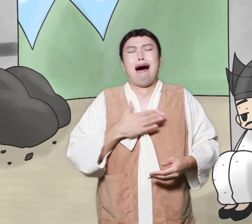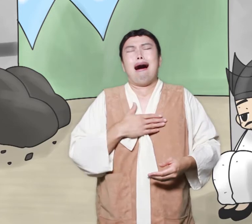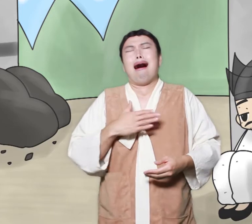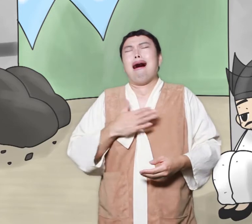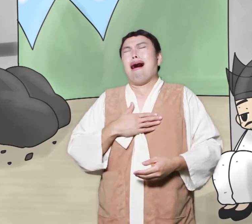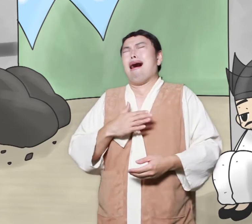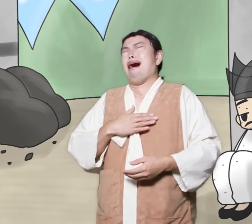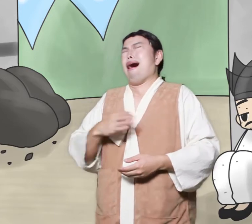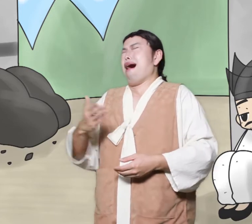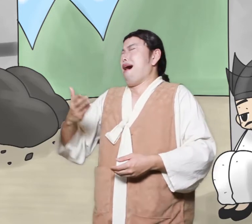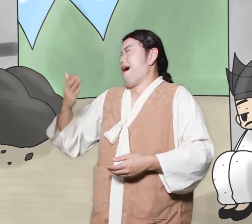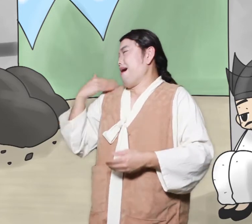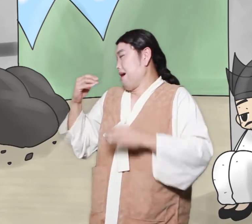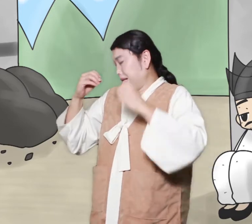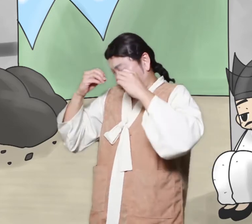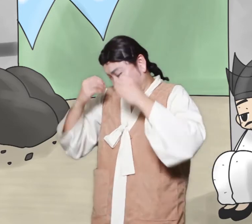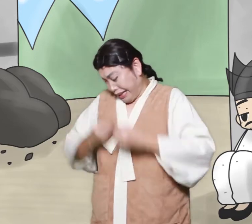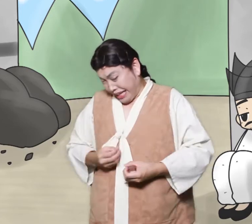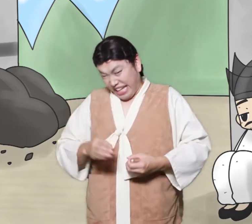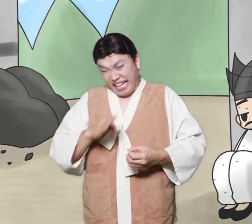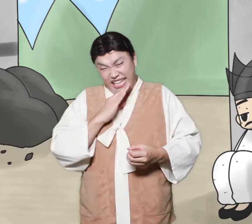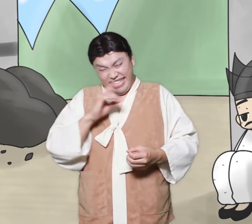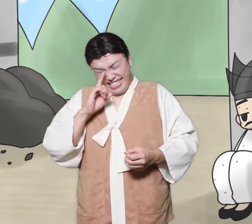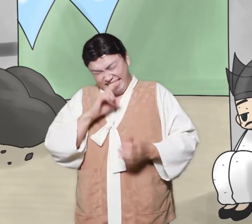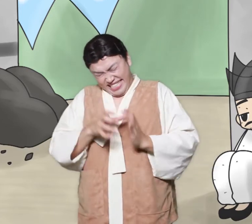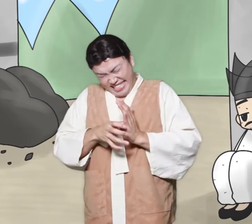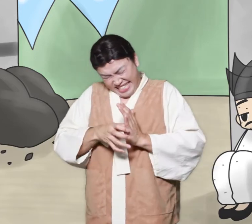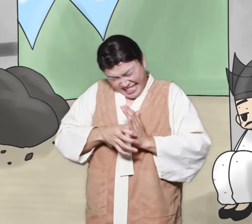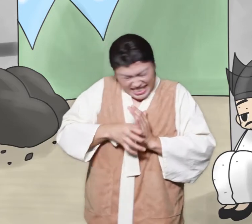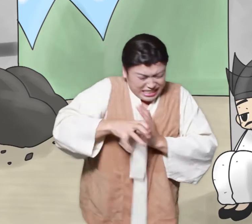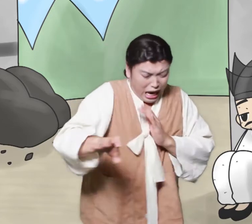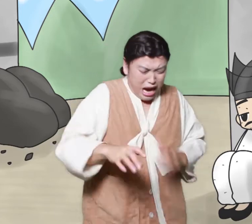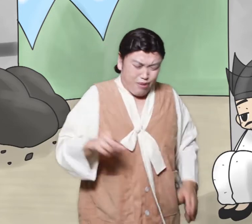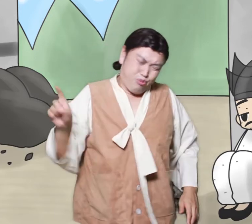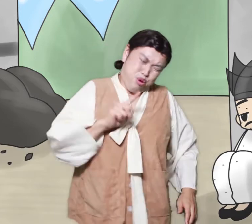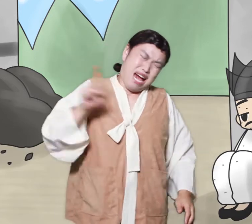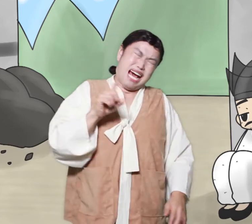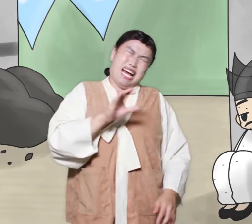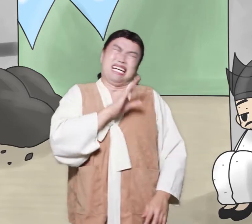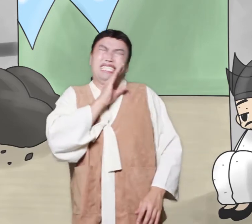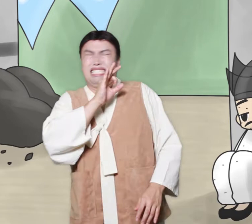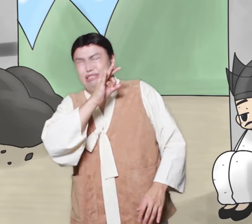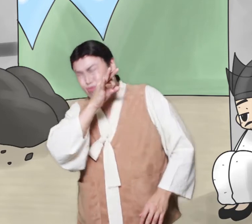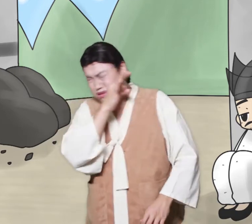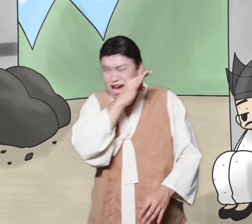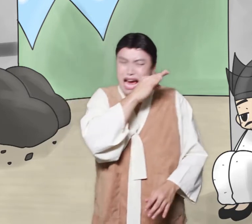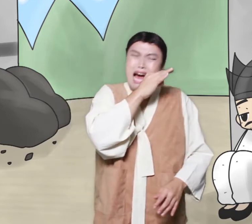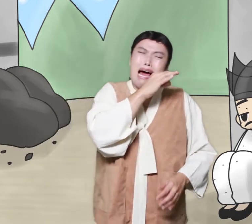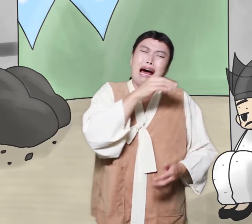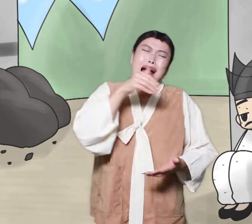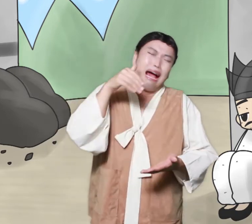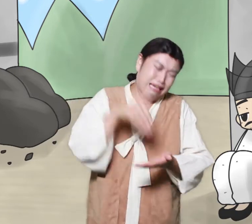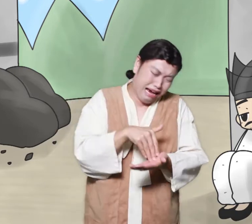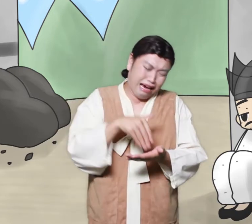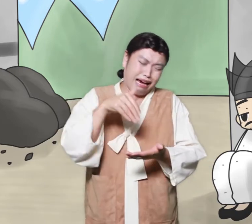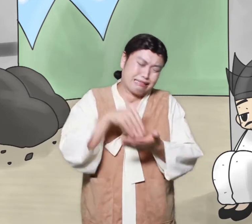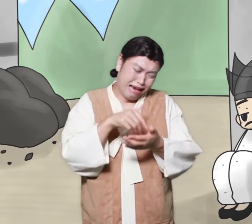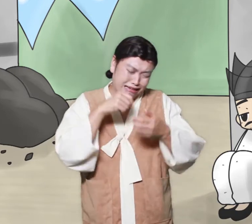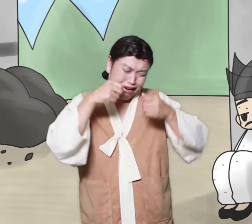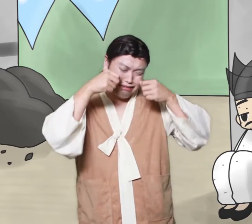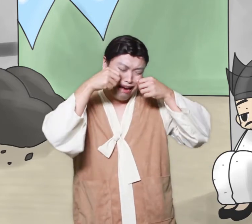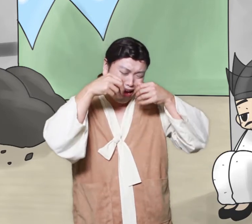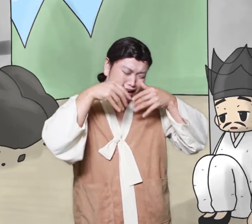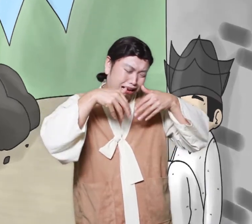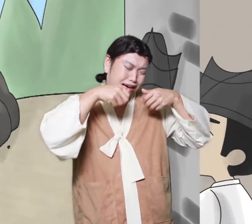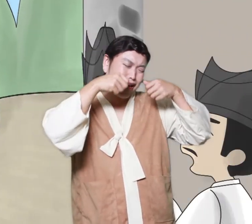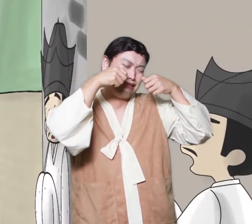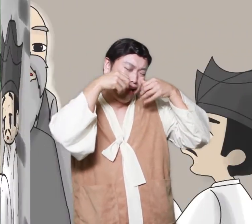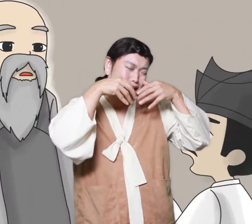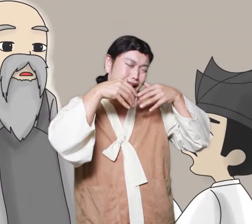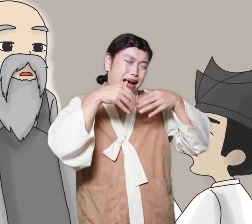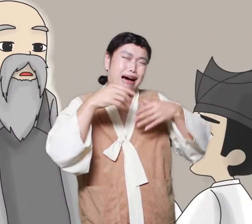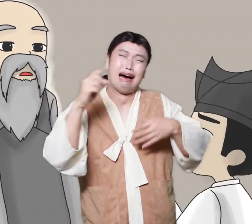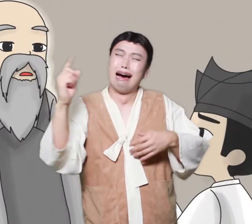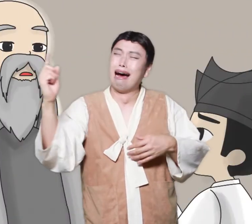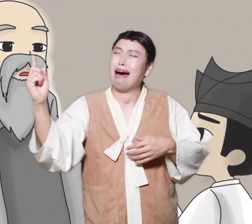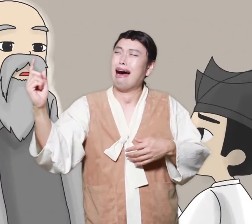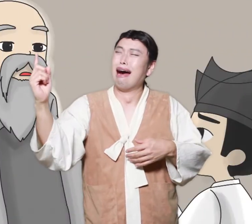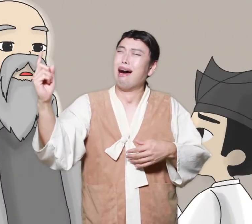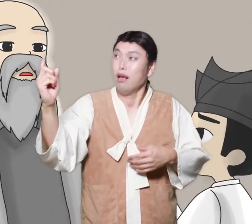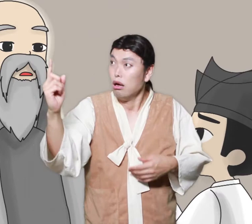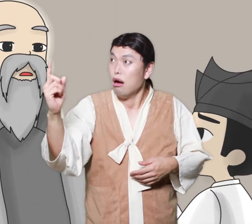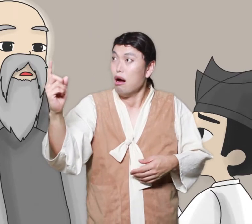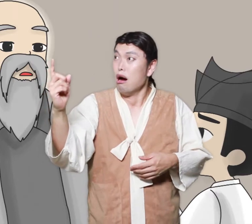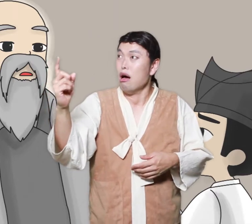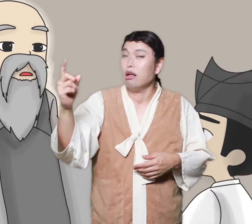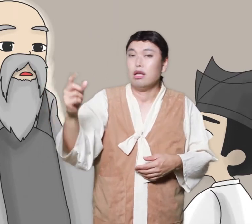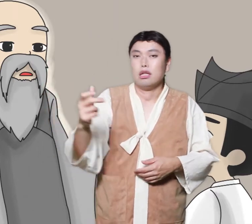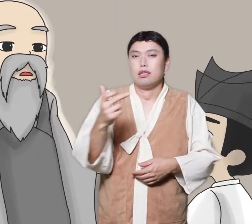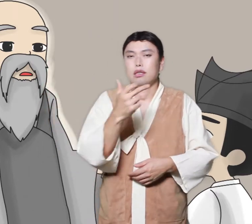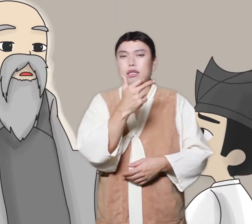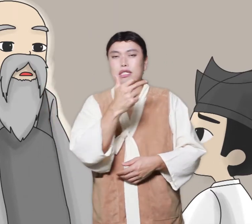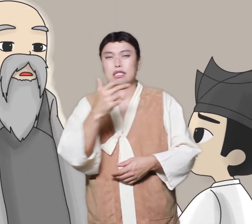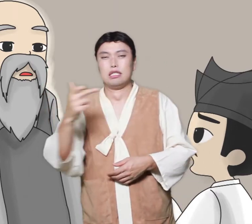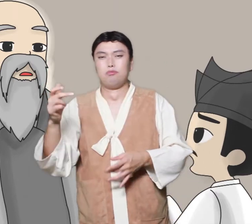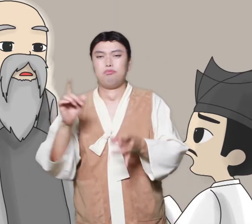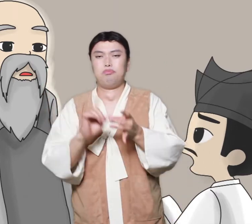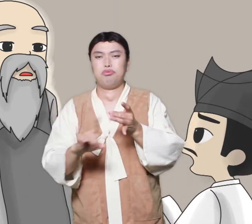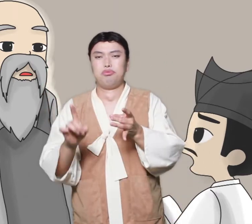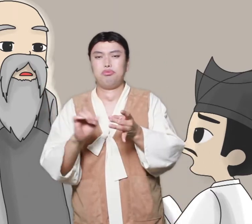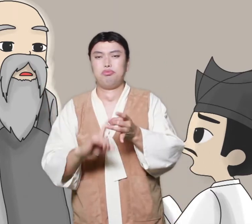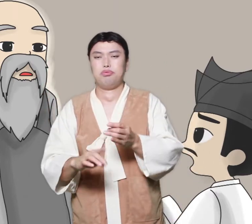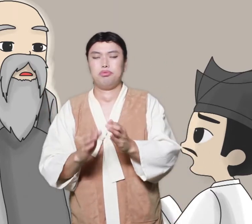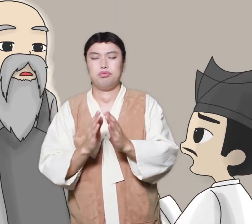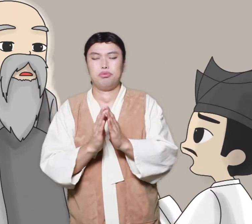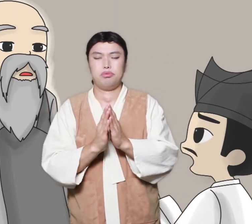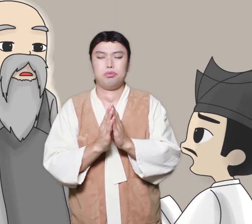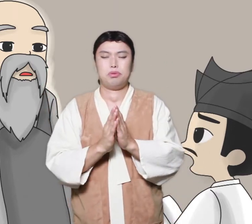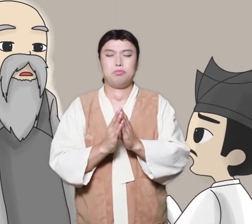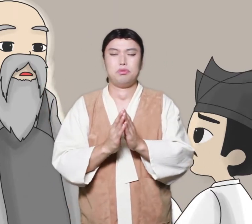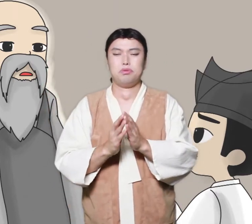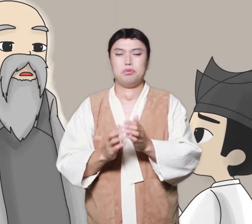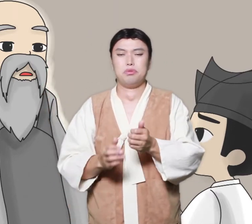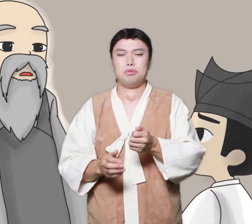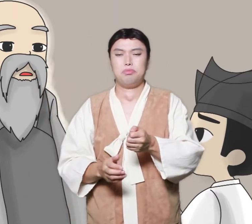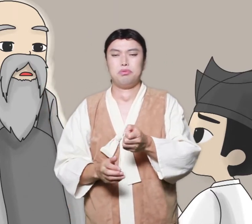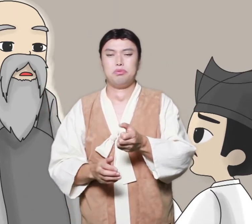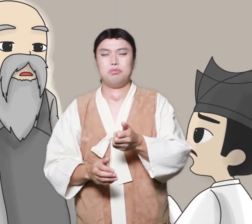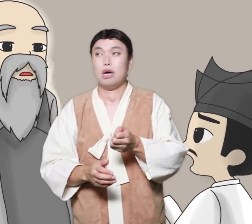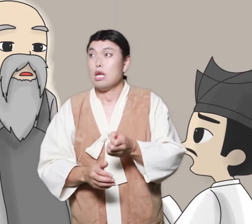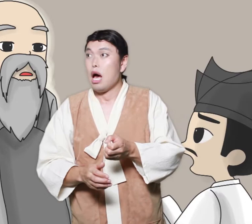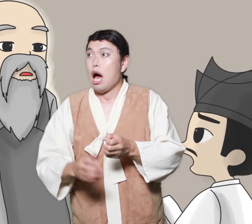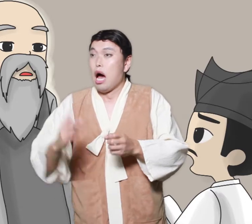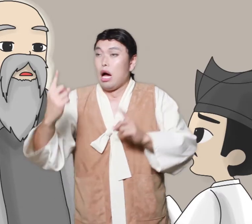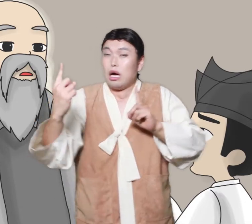There are a lot of good people in the world. I was a really bad person! I am too shy and regretful. Sobbing..